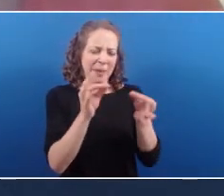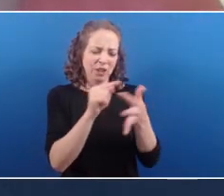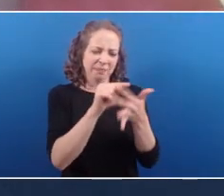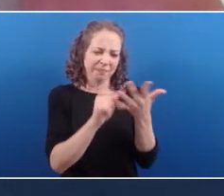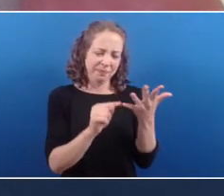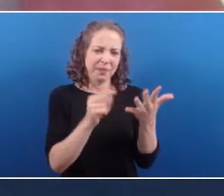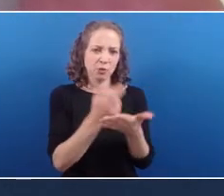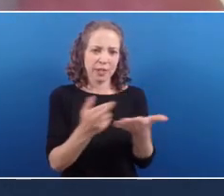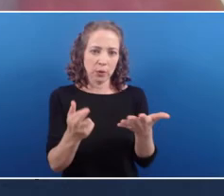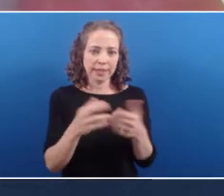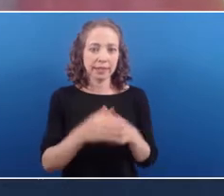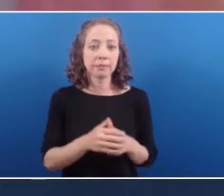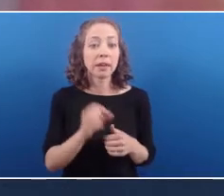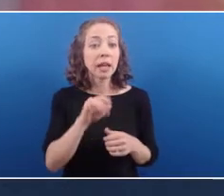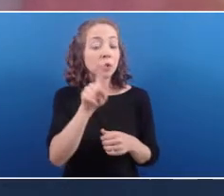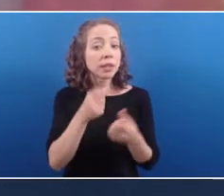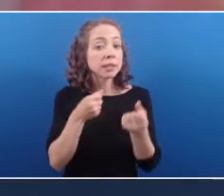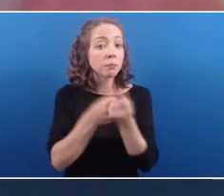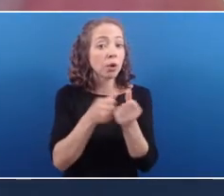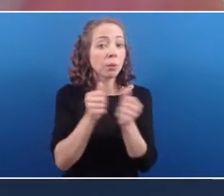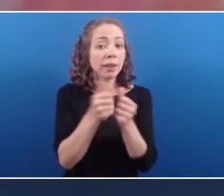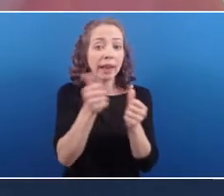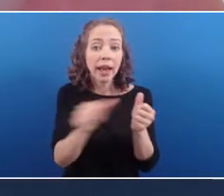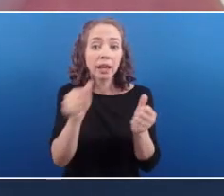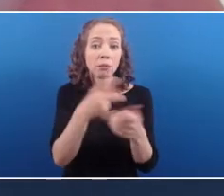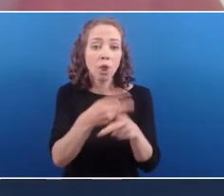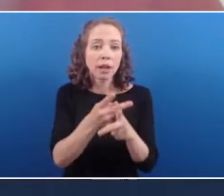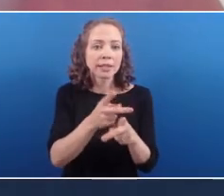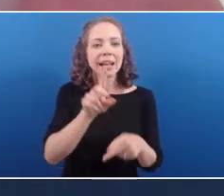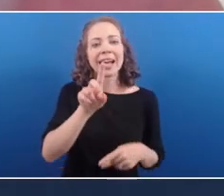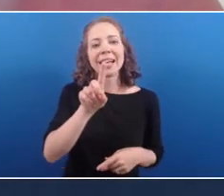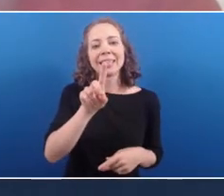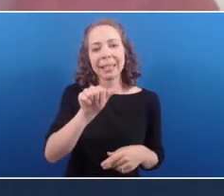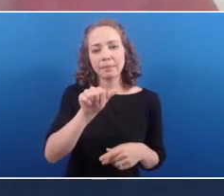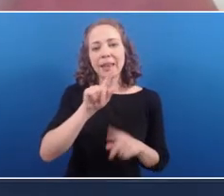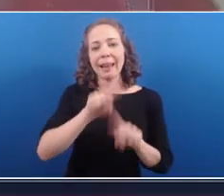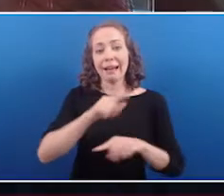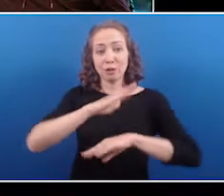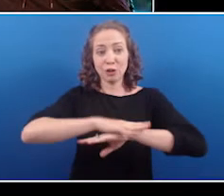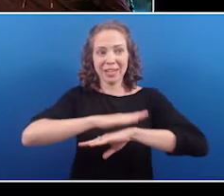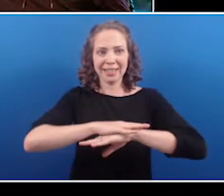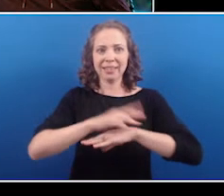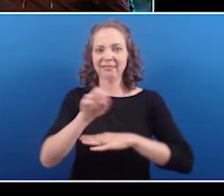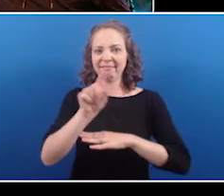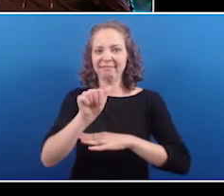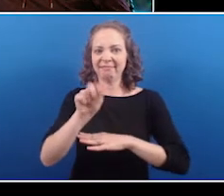So, if you need support with any of our products, the Disability Answer Desk is the place to go. The link to that is aka.ms/dad.